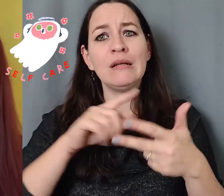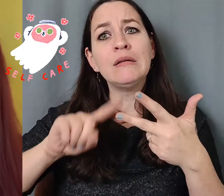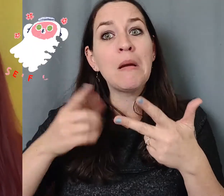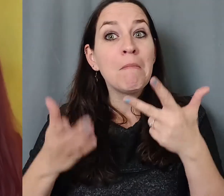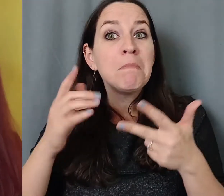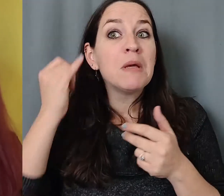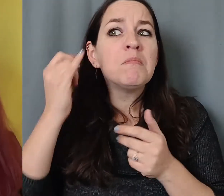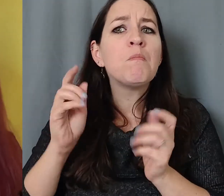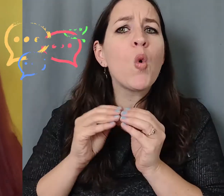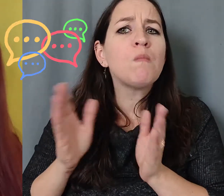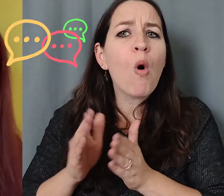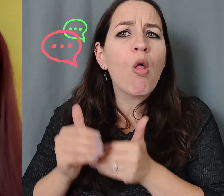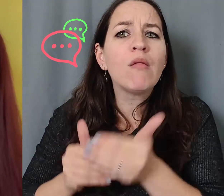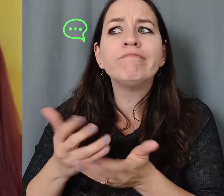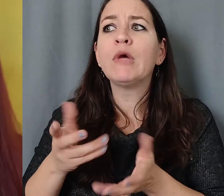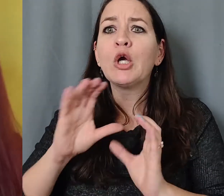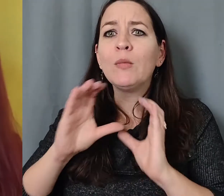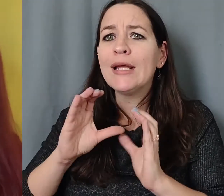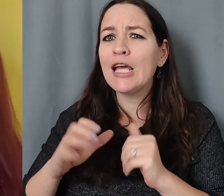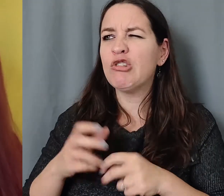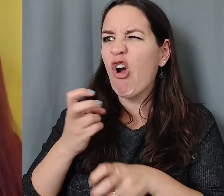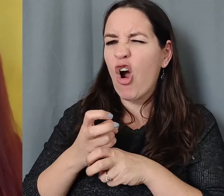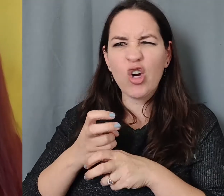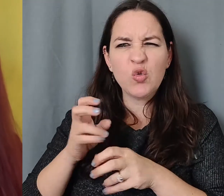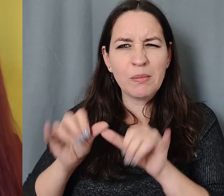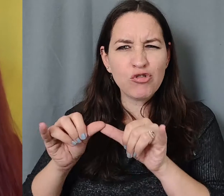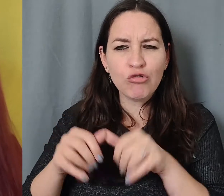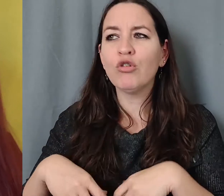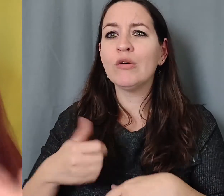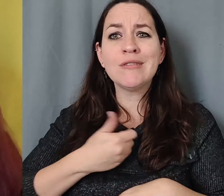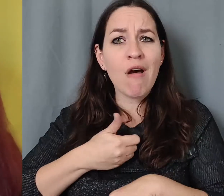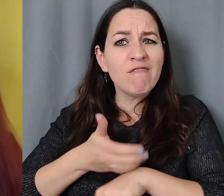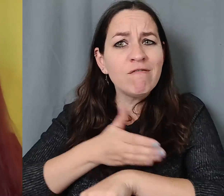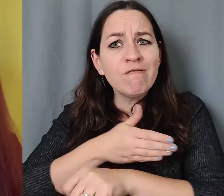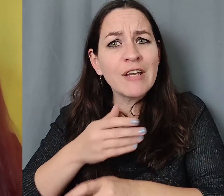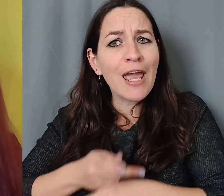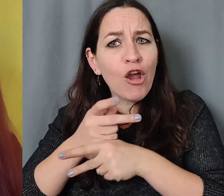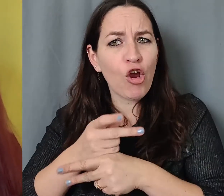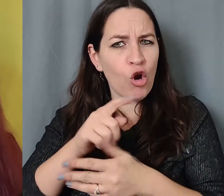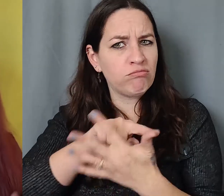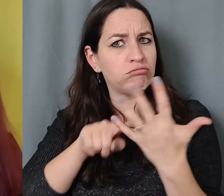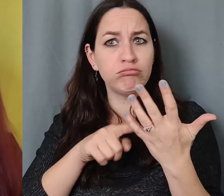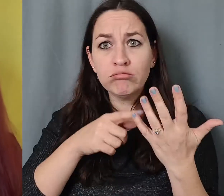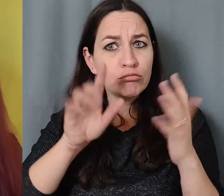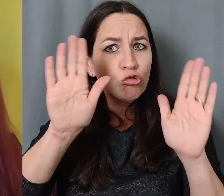or you want to work on communication- things that might be a little bit more abstract. All of those are great examples of goals or things that you might want